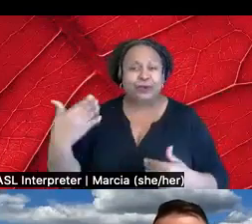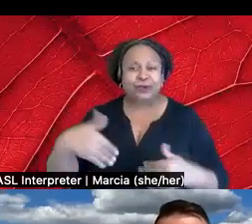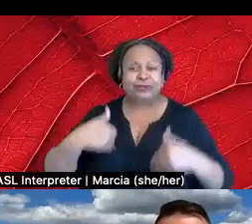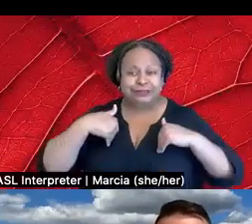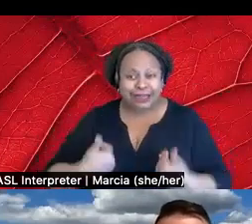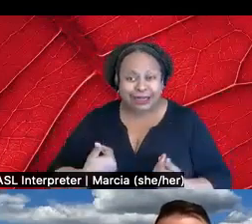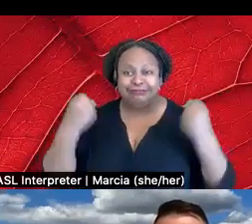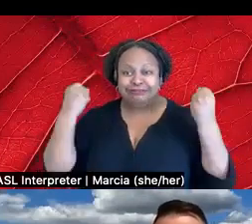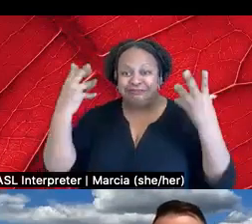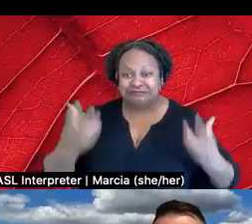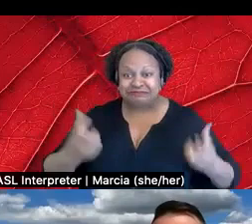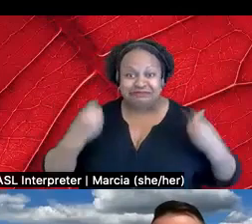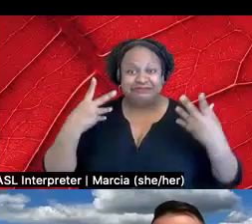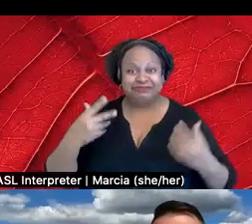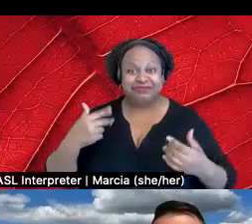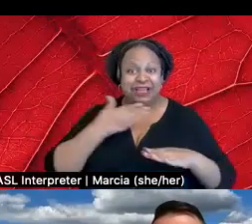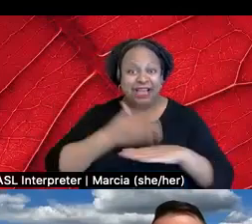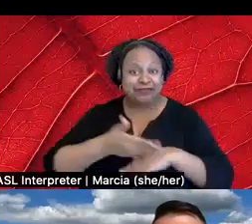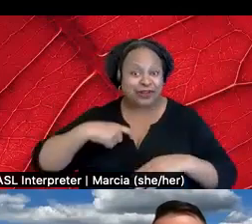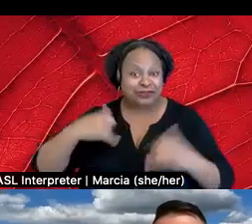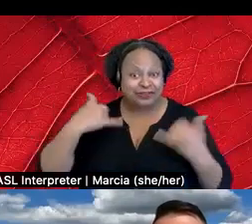You must be after the end of this conference and all the work you have done,